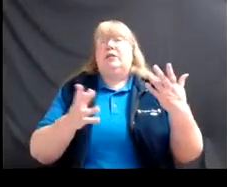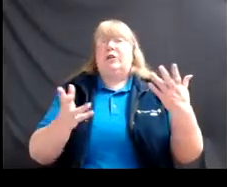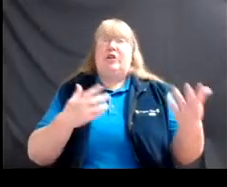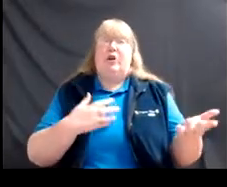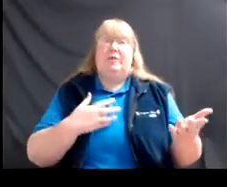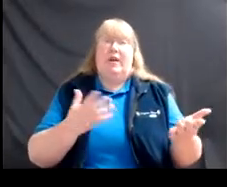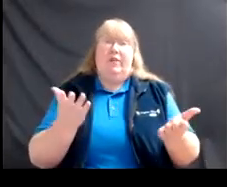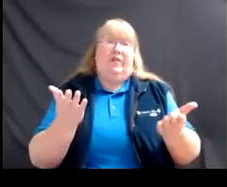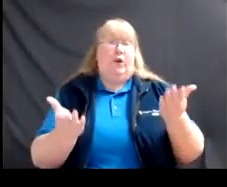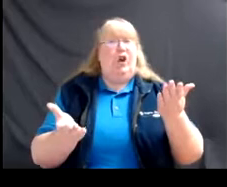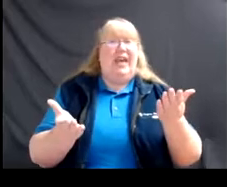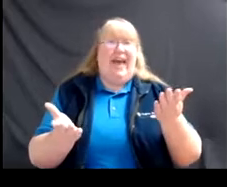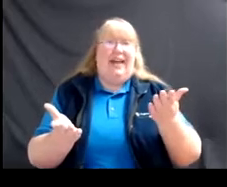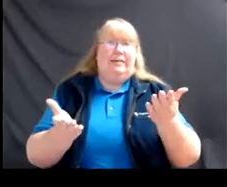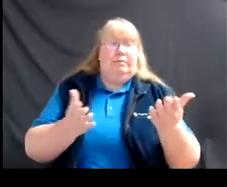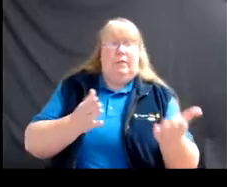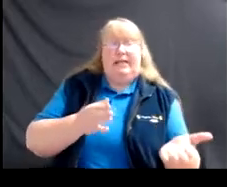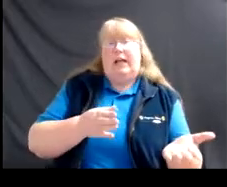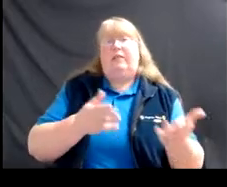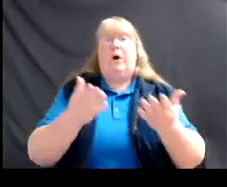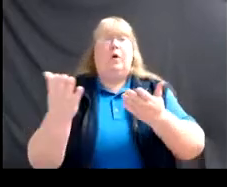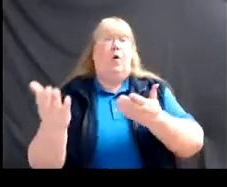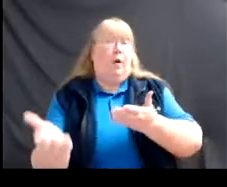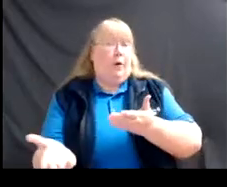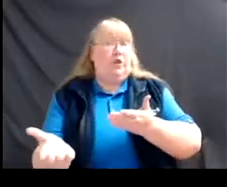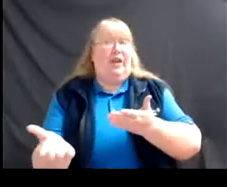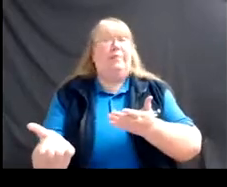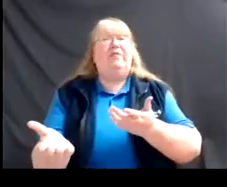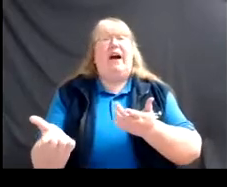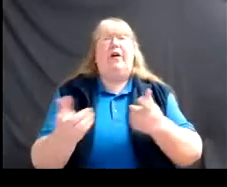So in terms of, if you are looking at a telephone or a personal amplifier,